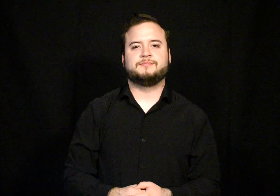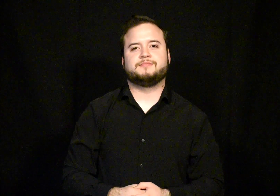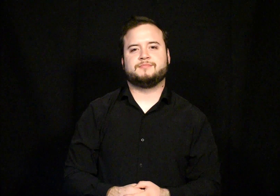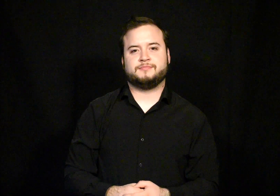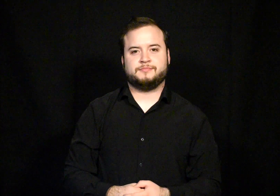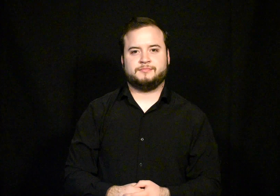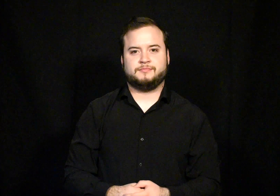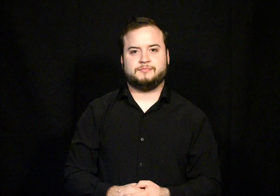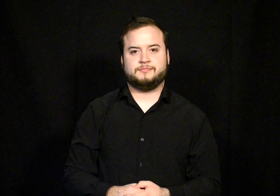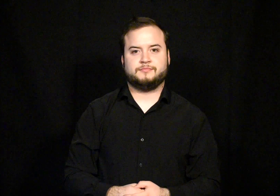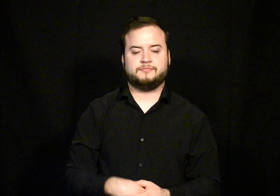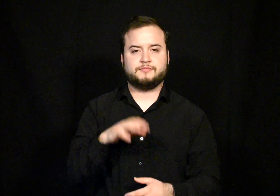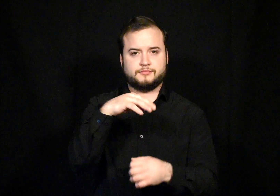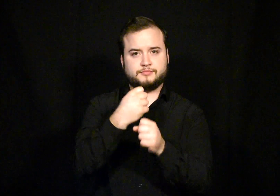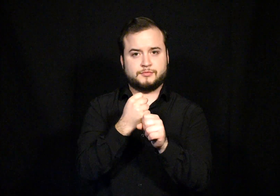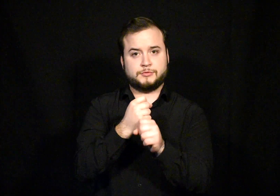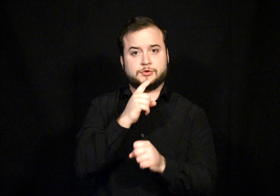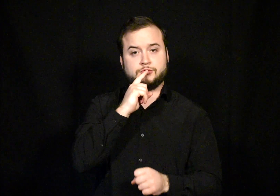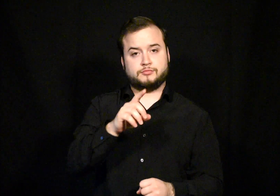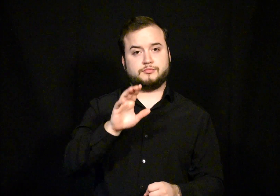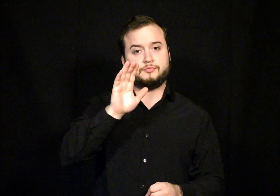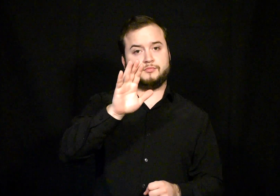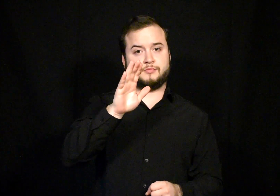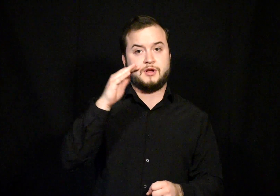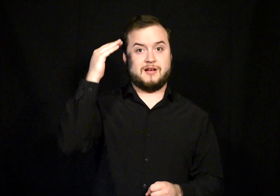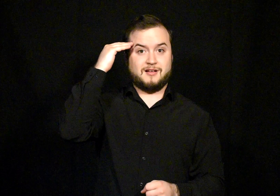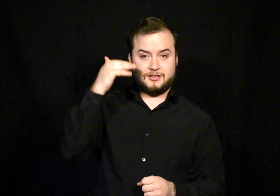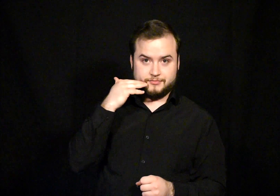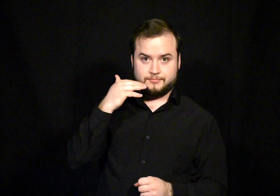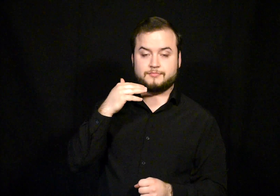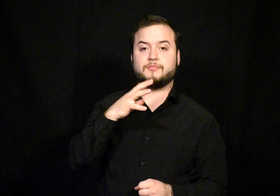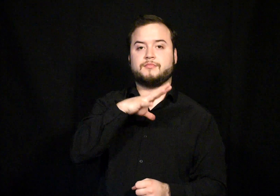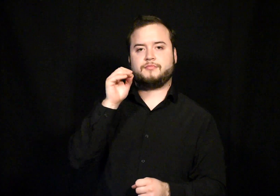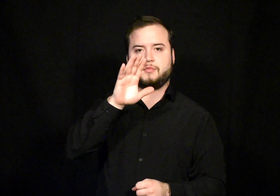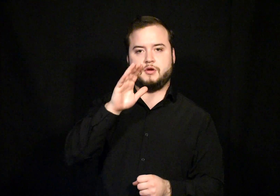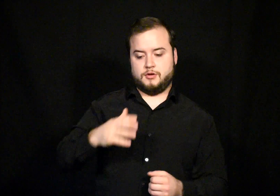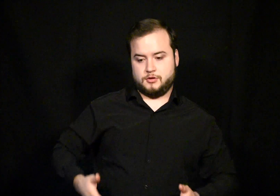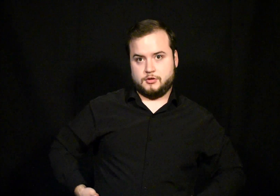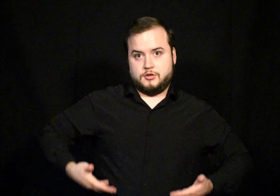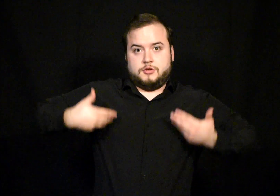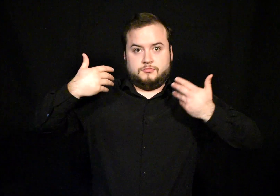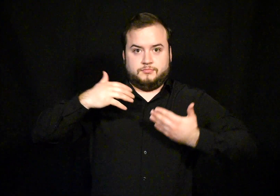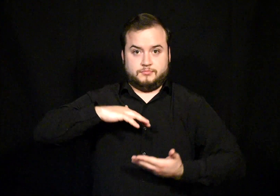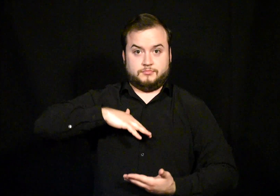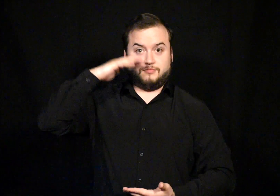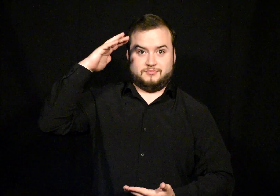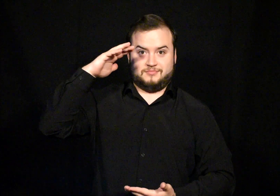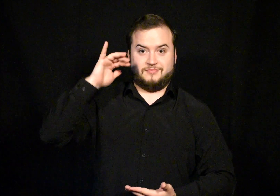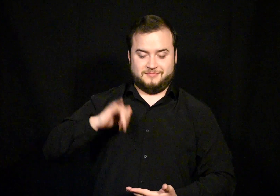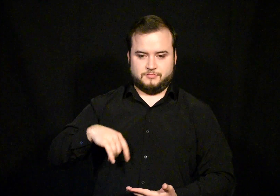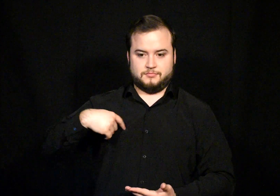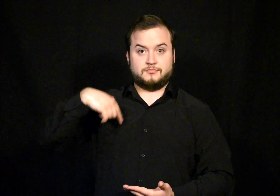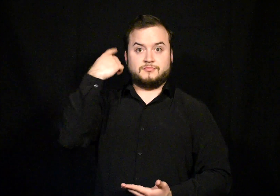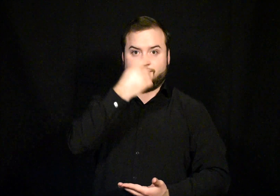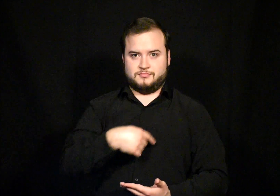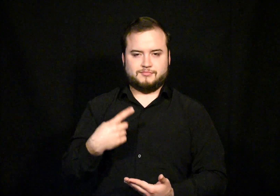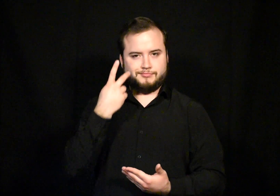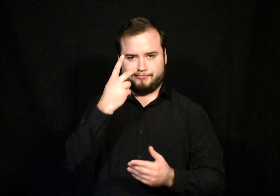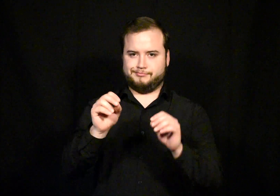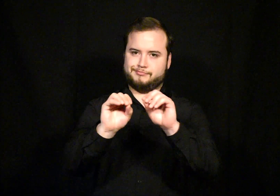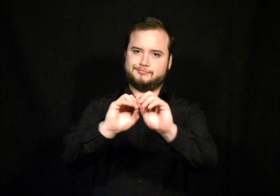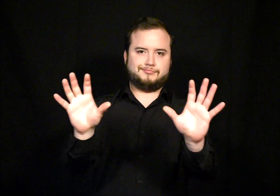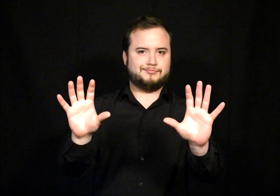Make sure your head and upper body (waist and up) are visible,